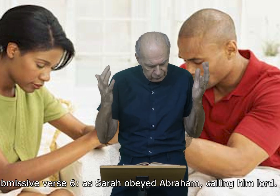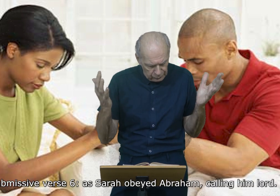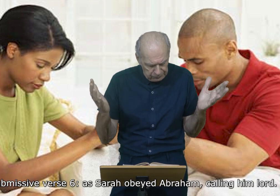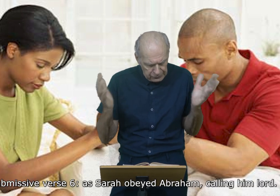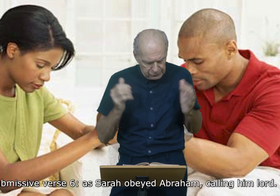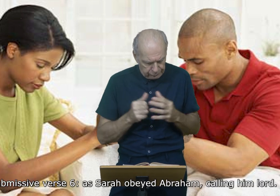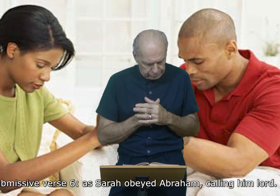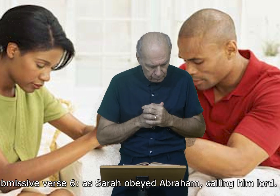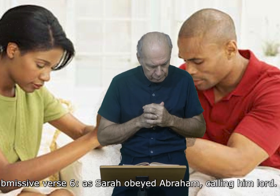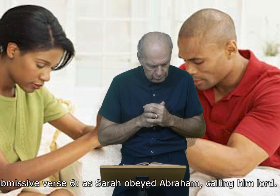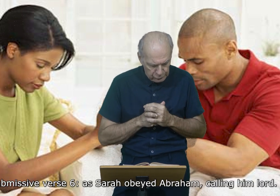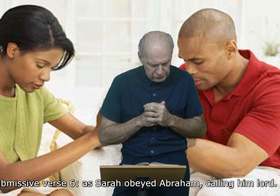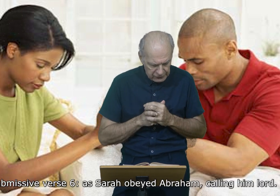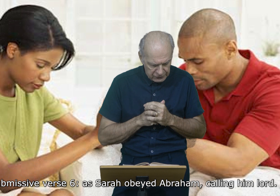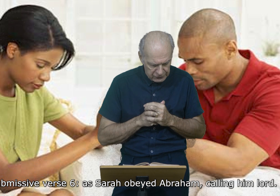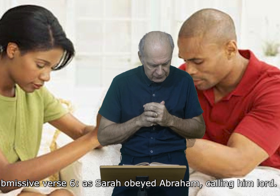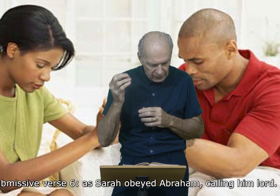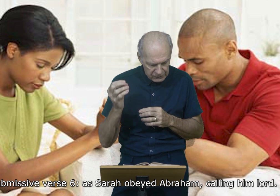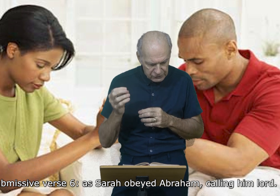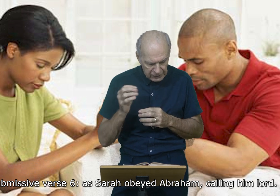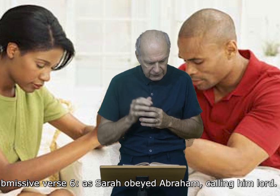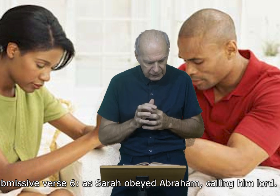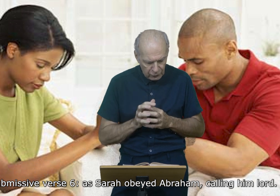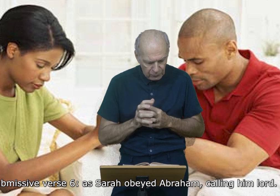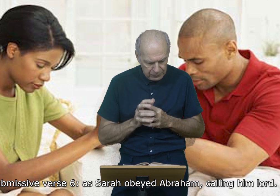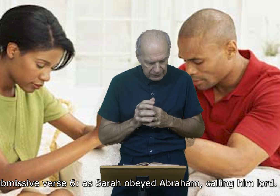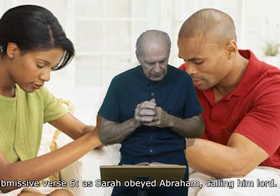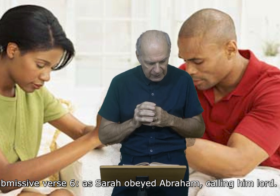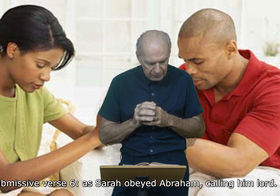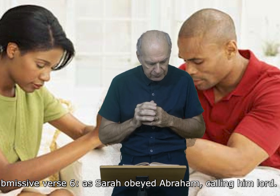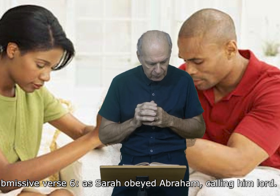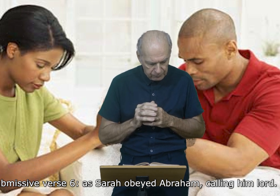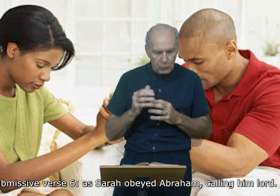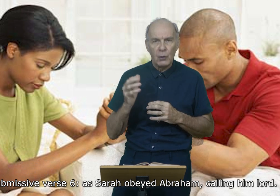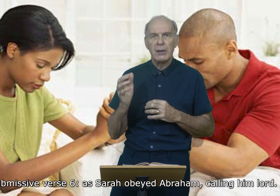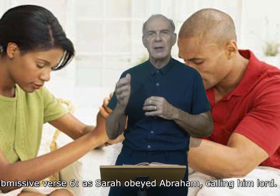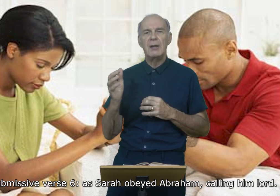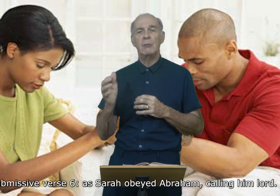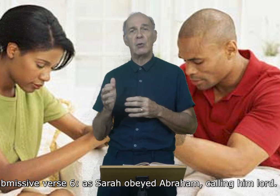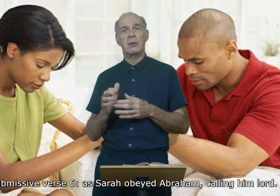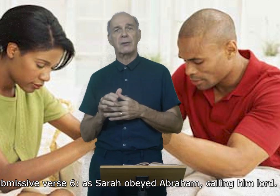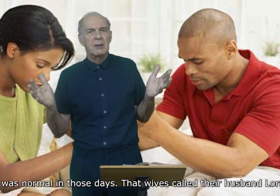Submissive verse 6: as Sarah obeyed Abraham, calling him lord.